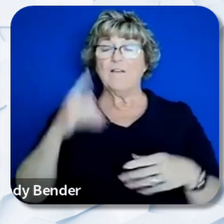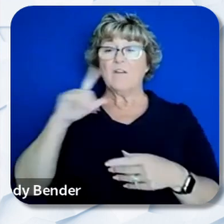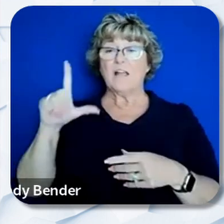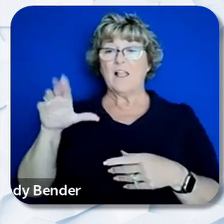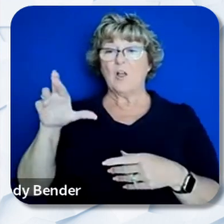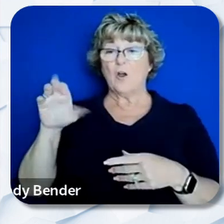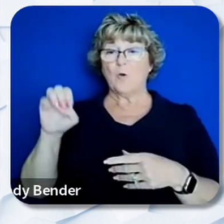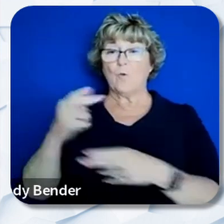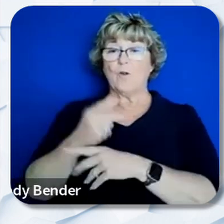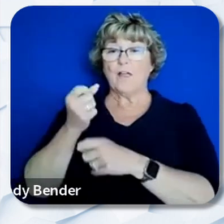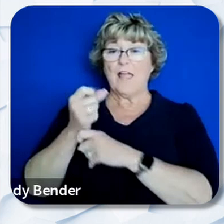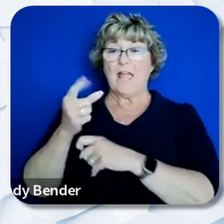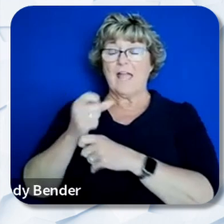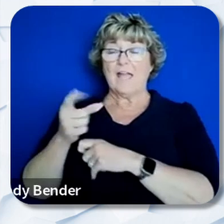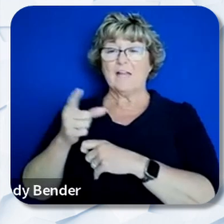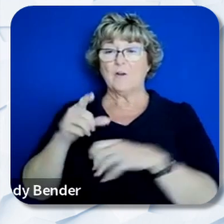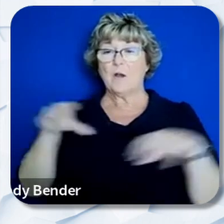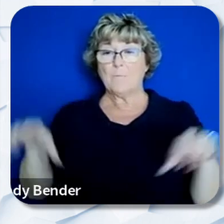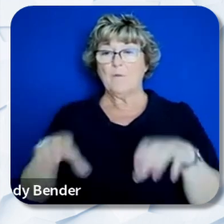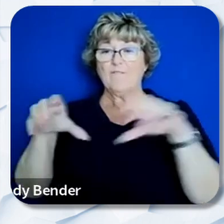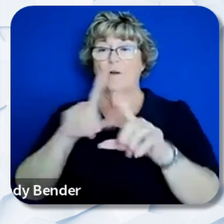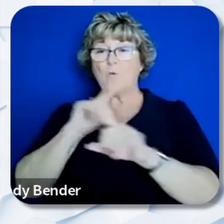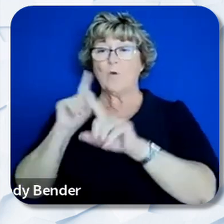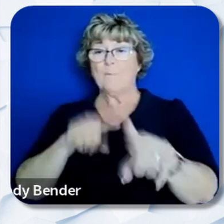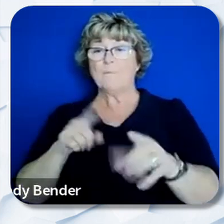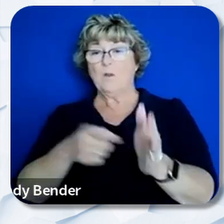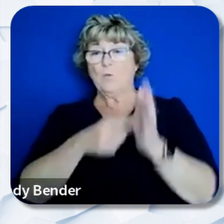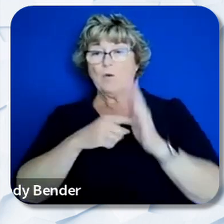We use our annual performance report, which is required in the Individuals with Disabilities